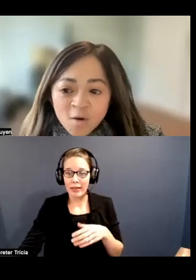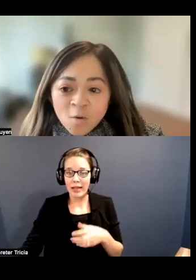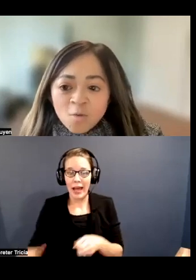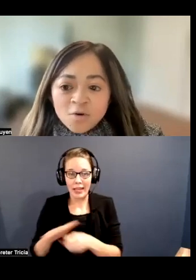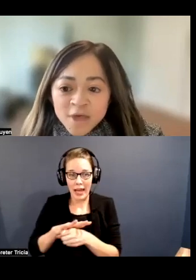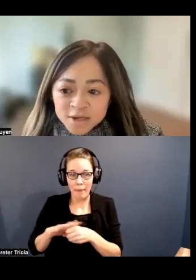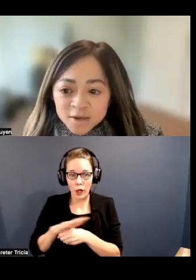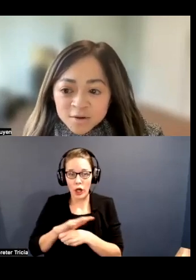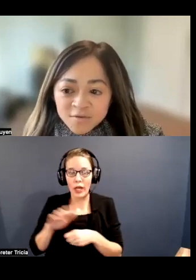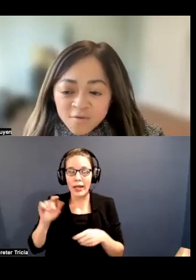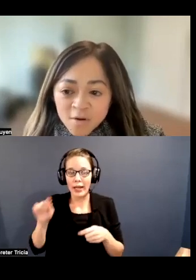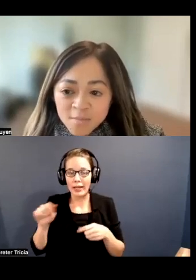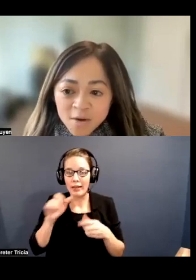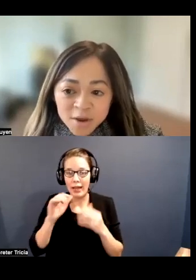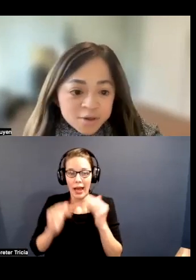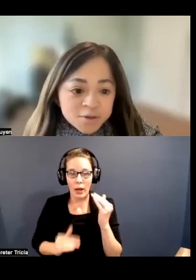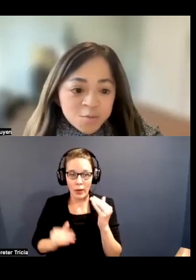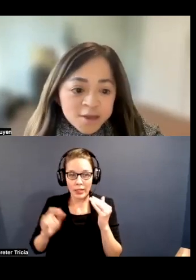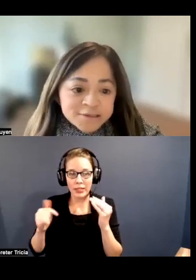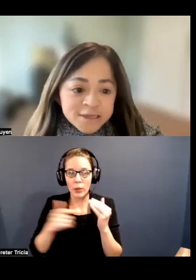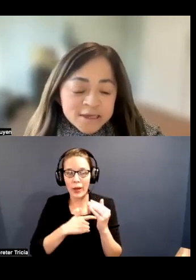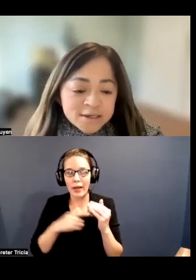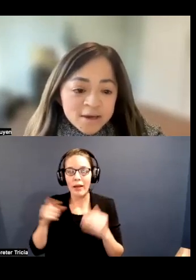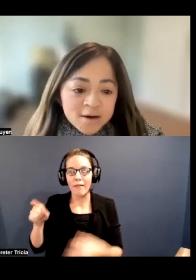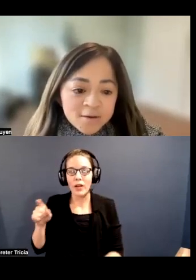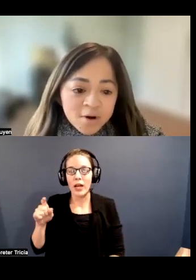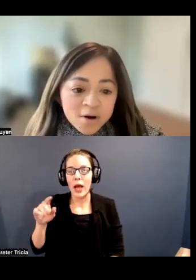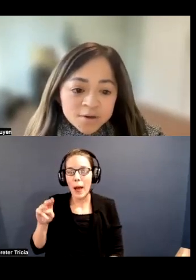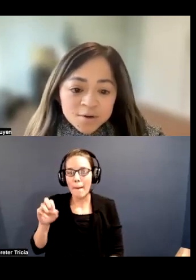Will then hear from Mary Lou Breslin on